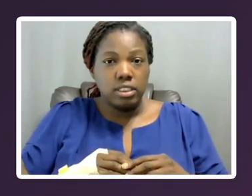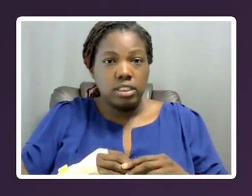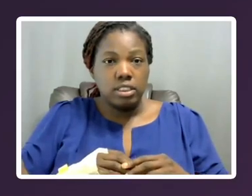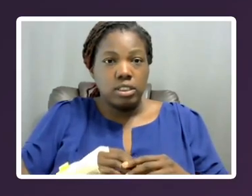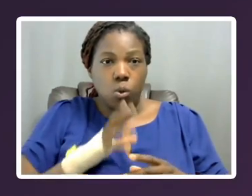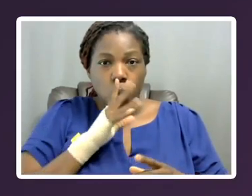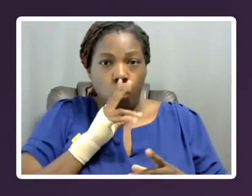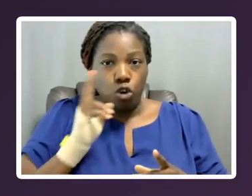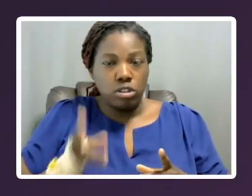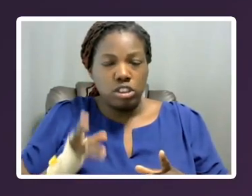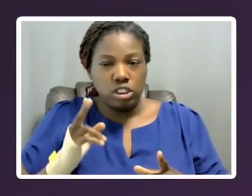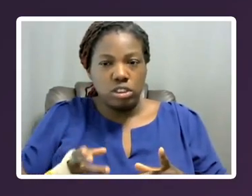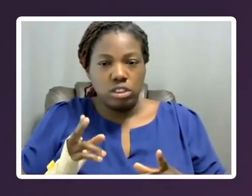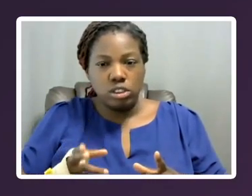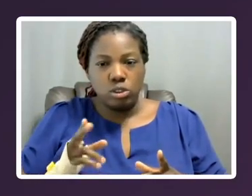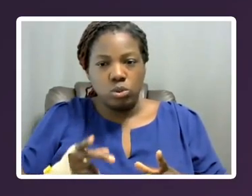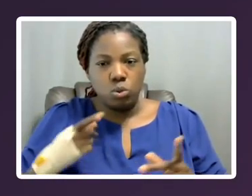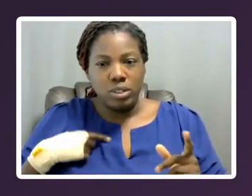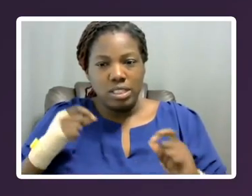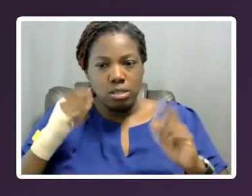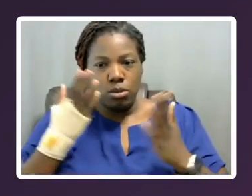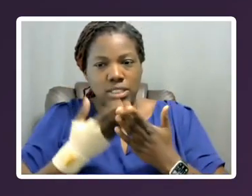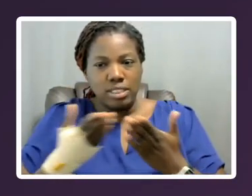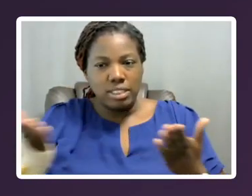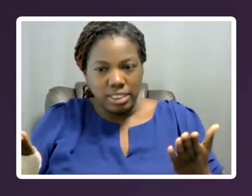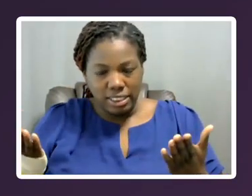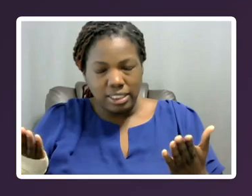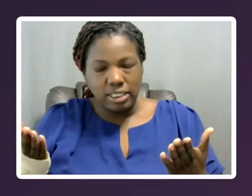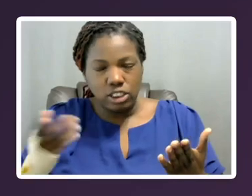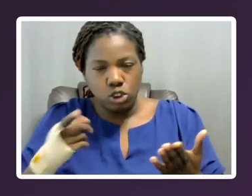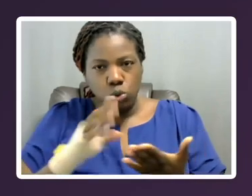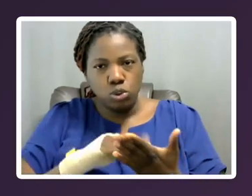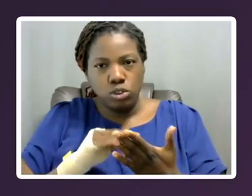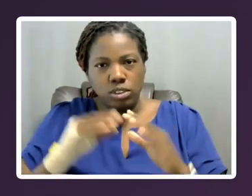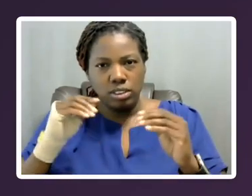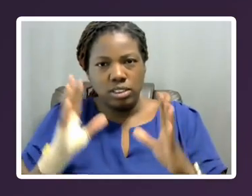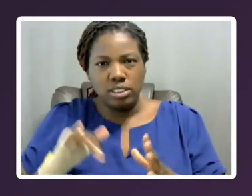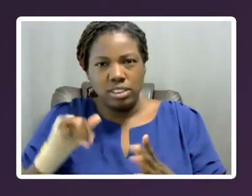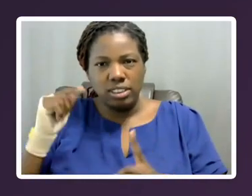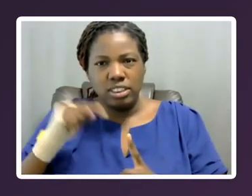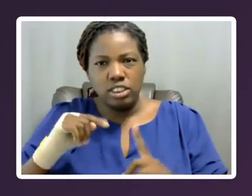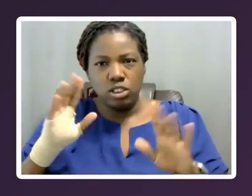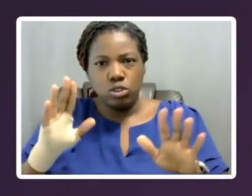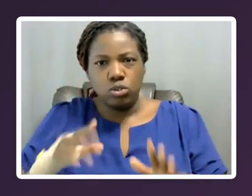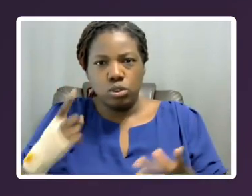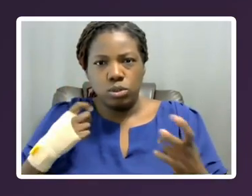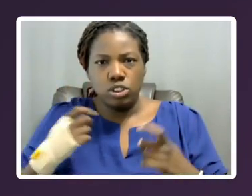most surprising to you as a teacher? These are really great questions.